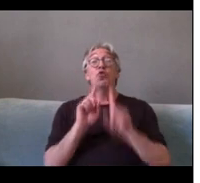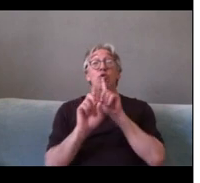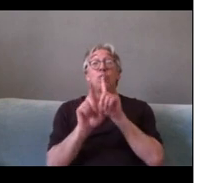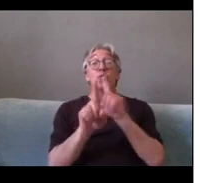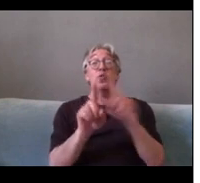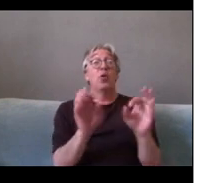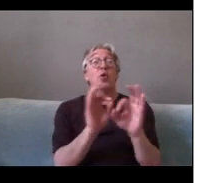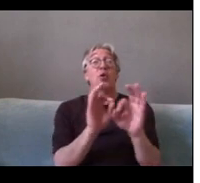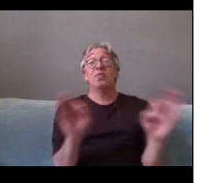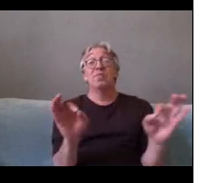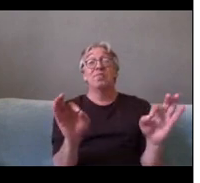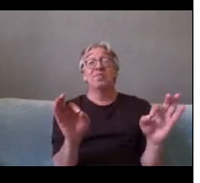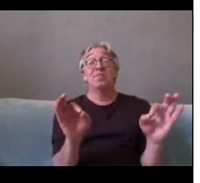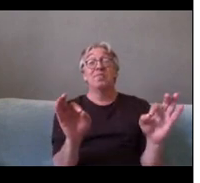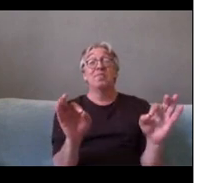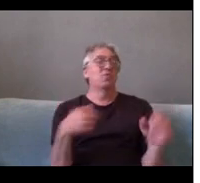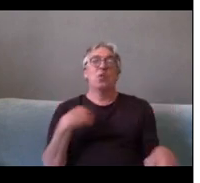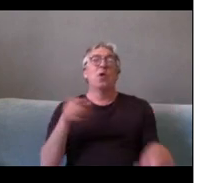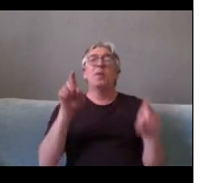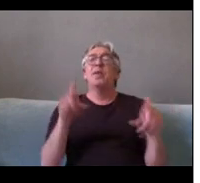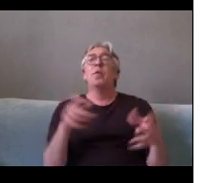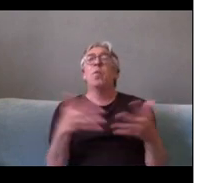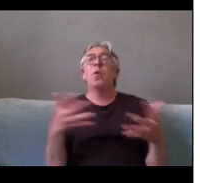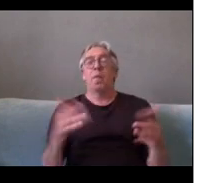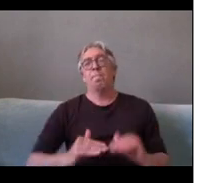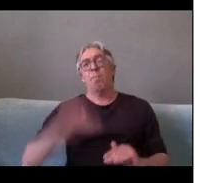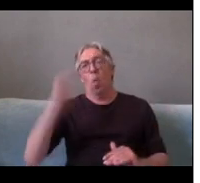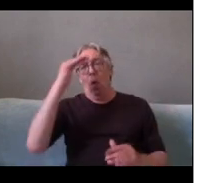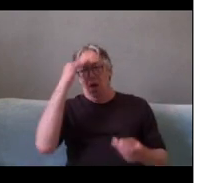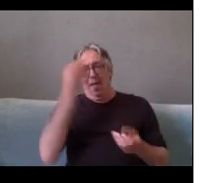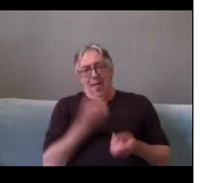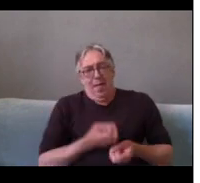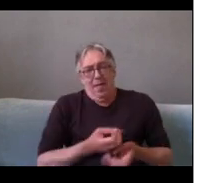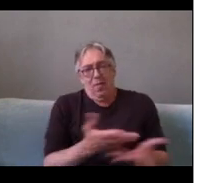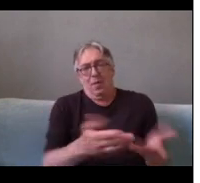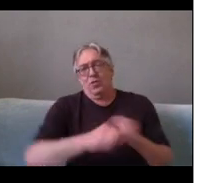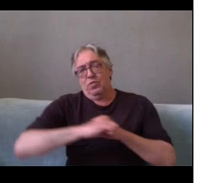to raise awareness among DPOs and persons with disabilities